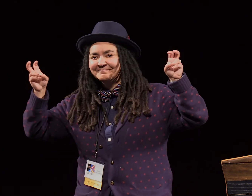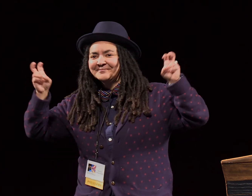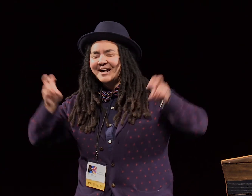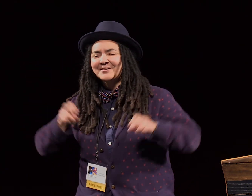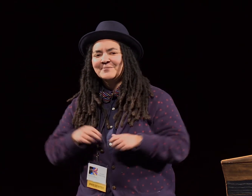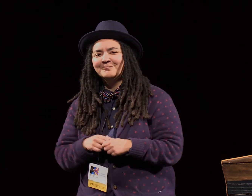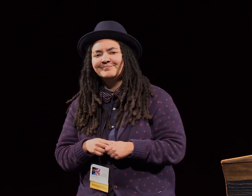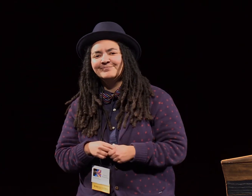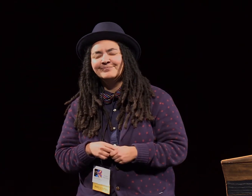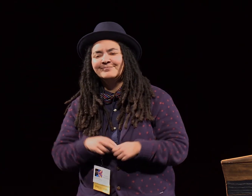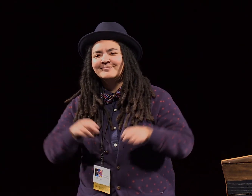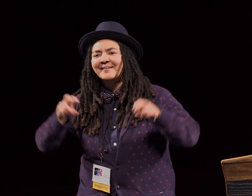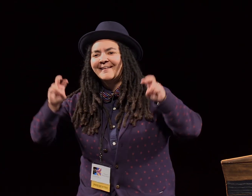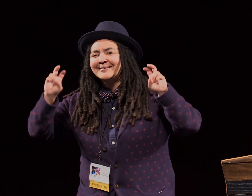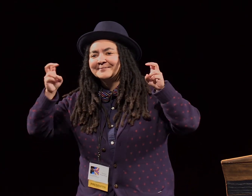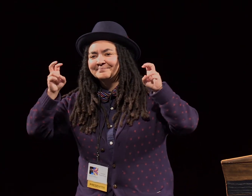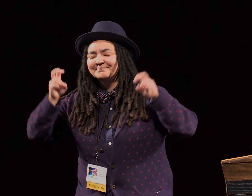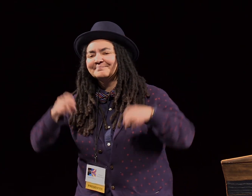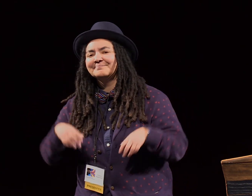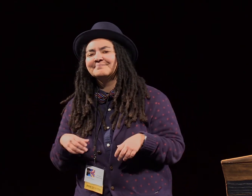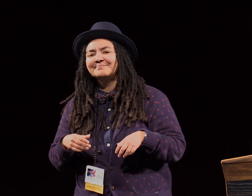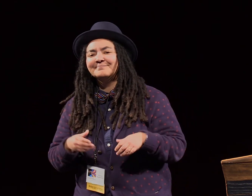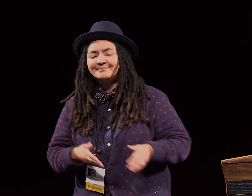Now I'd like to talk about the title of this piece.